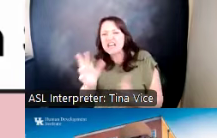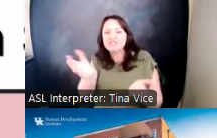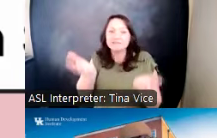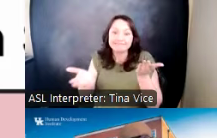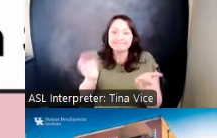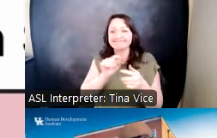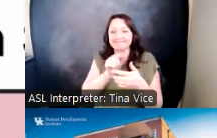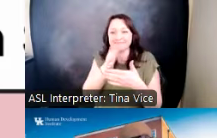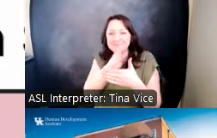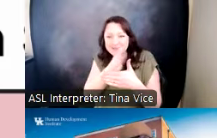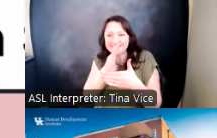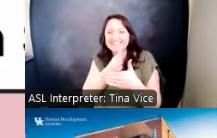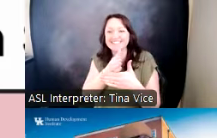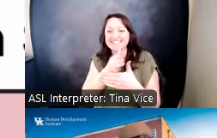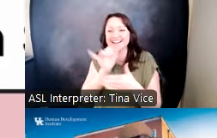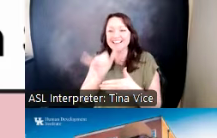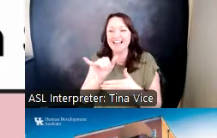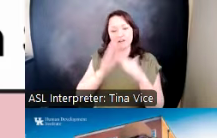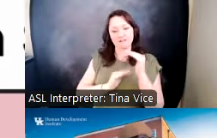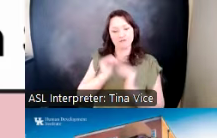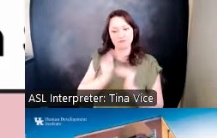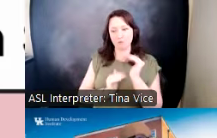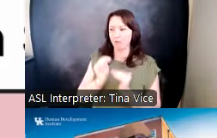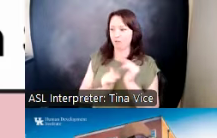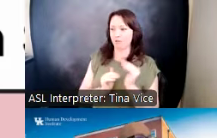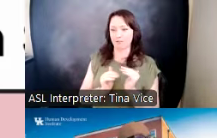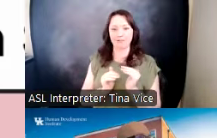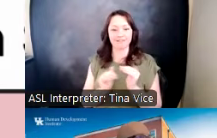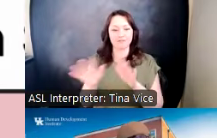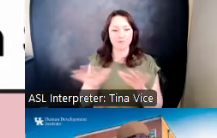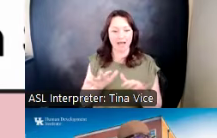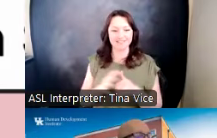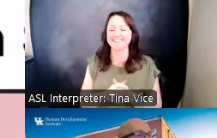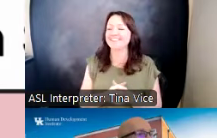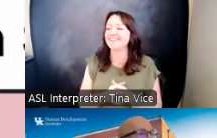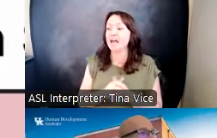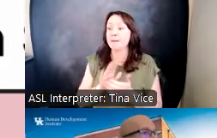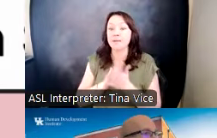in a comfortable like beats per minute for rest. And then as it gets harder, it goes into the yellow or the